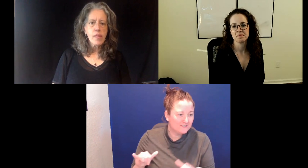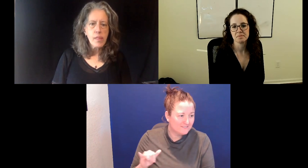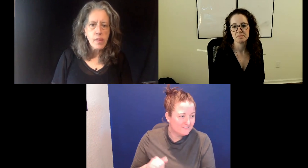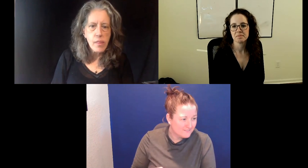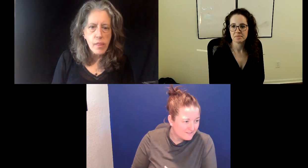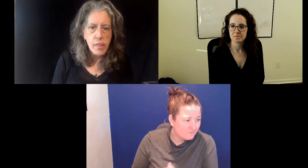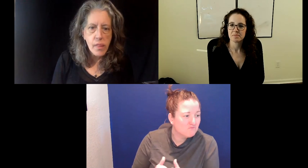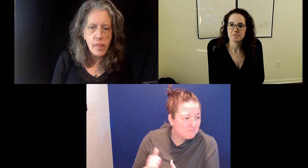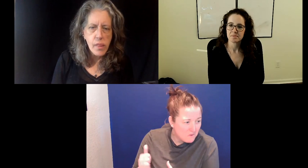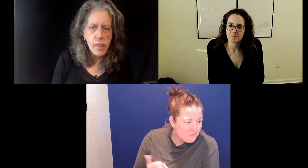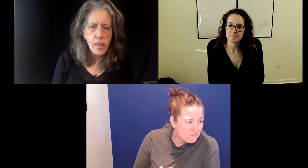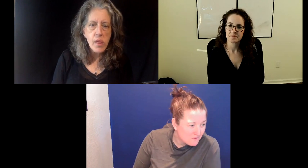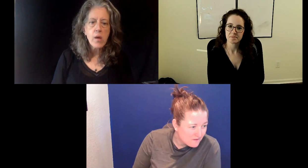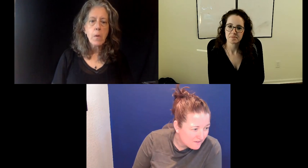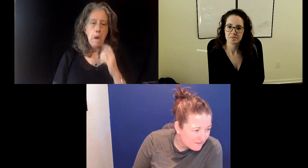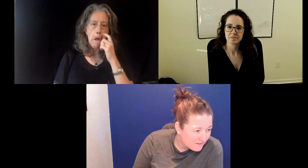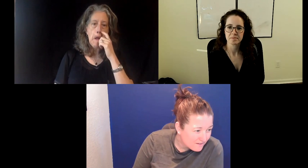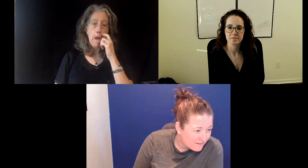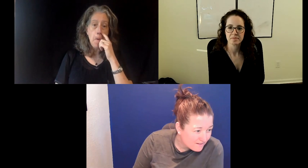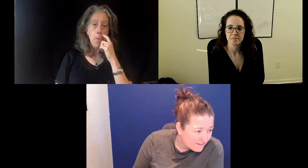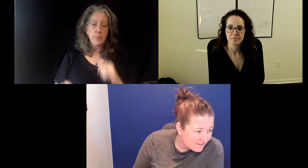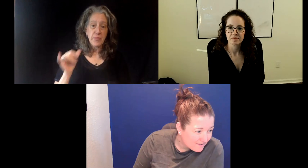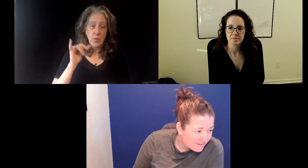oh wow a lot of hybrid here uh-huh